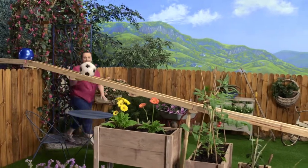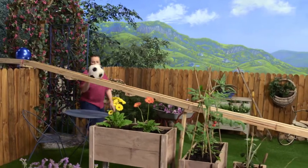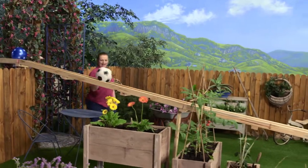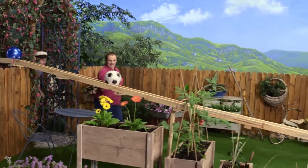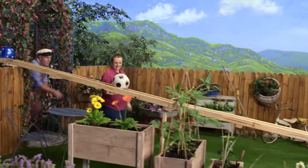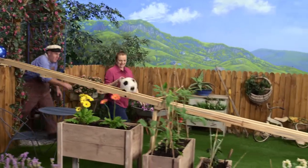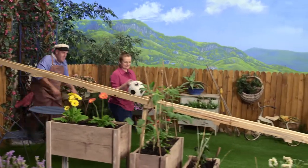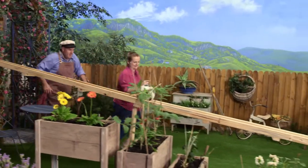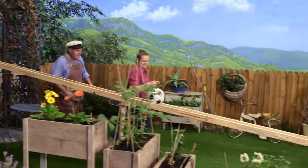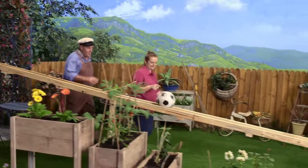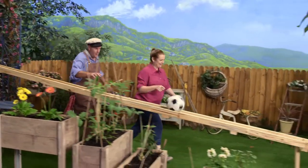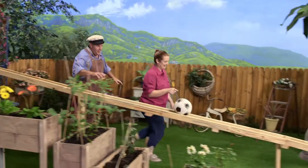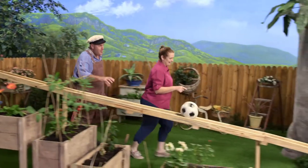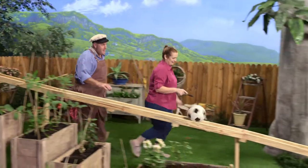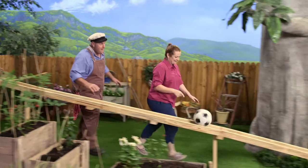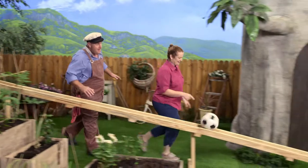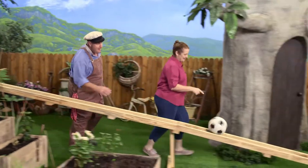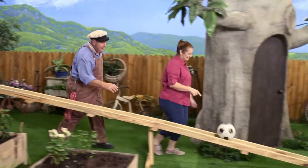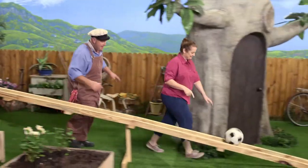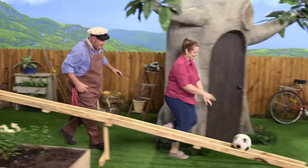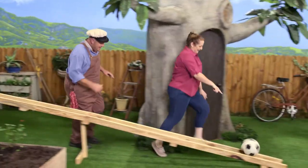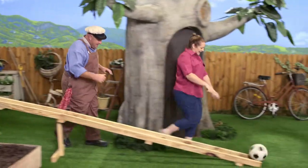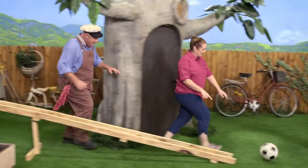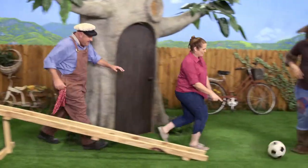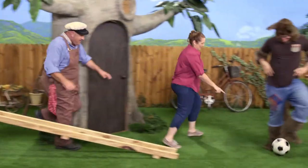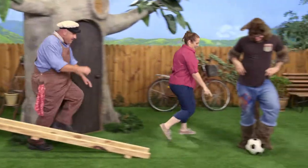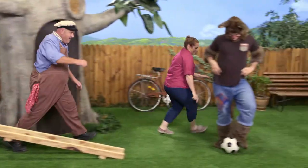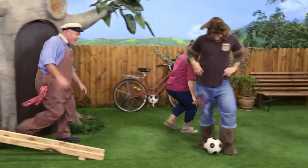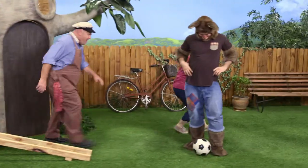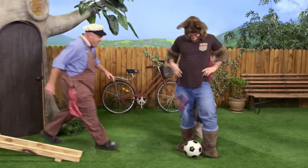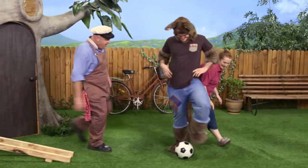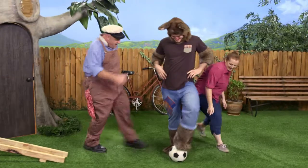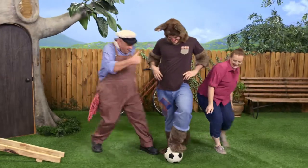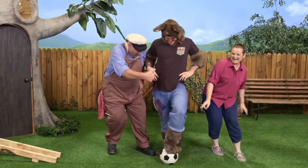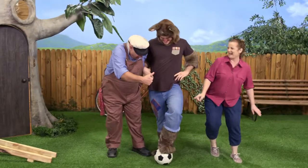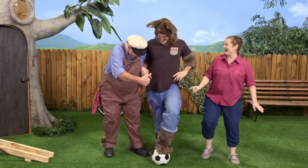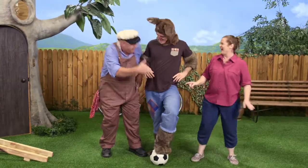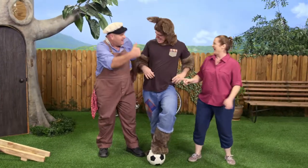Ah! Oh! Ho-ho-ho. Ha-ha. Ha!